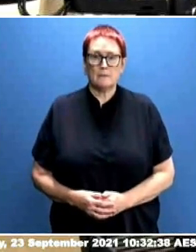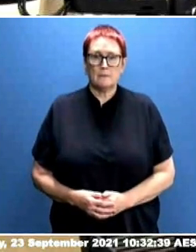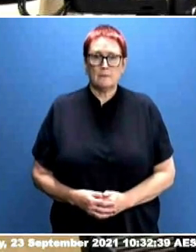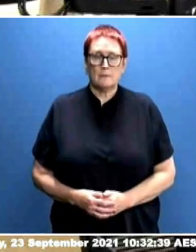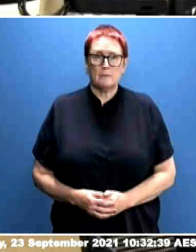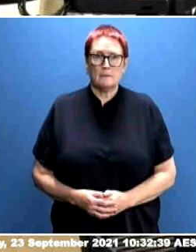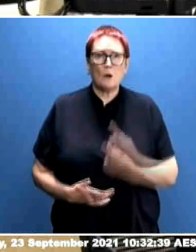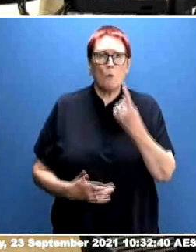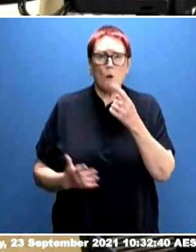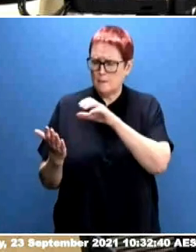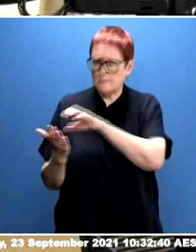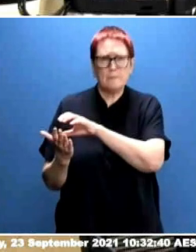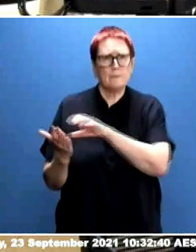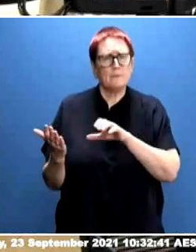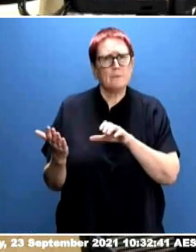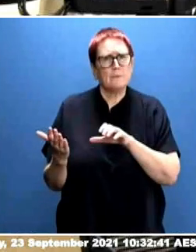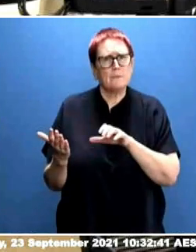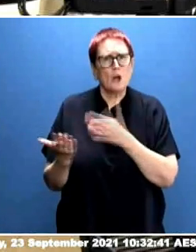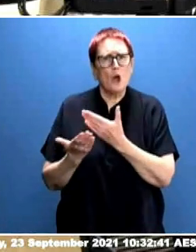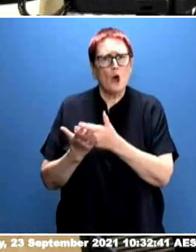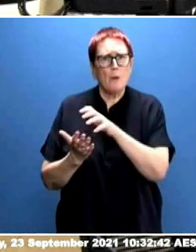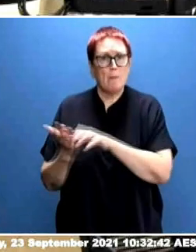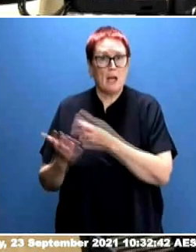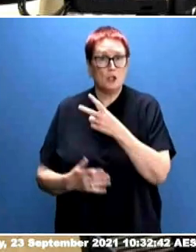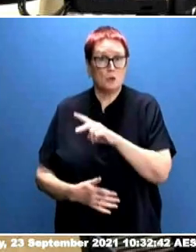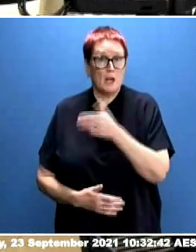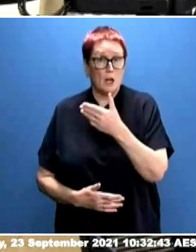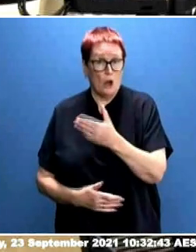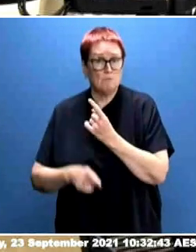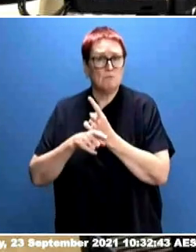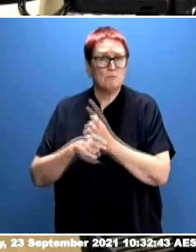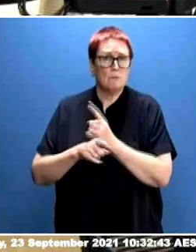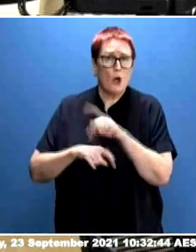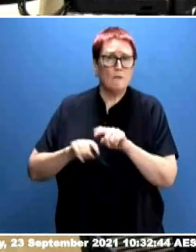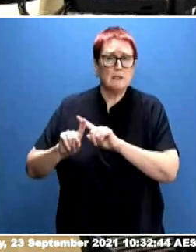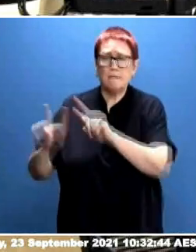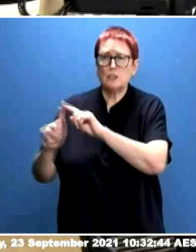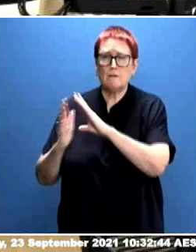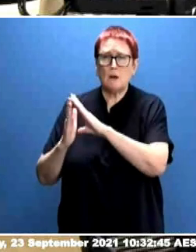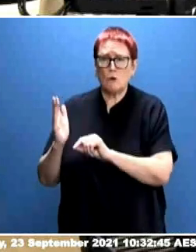one section in the report commencing at page 29 deals with different models of care.